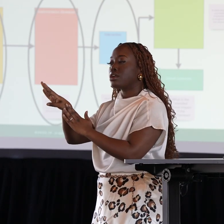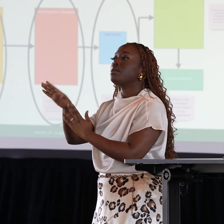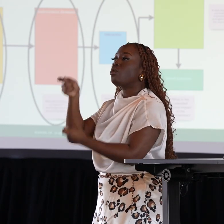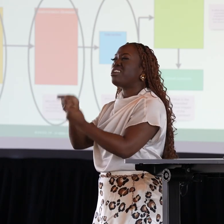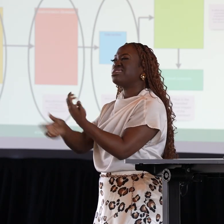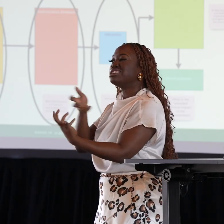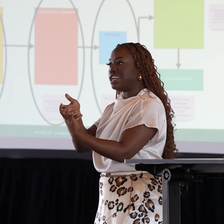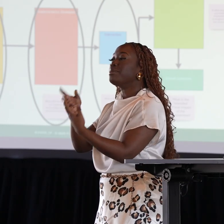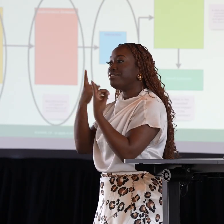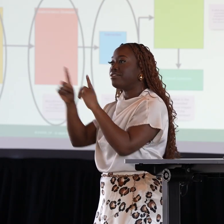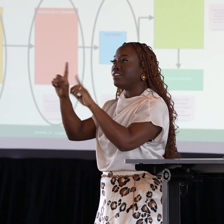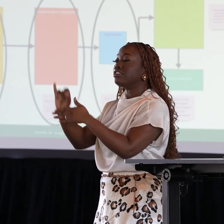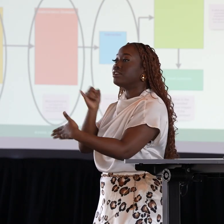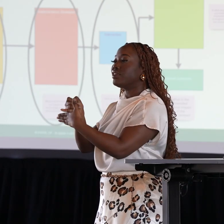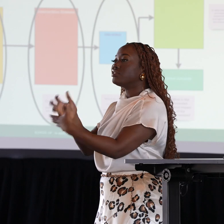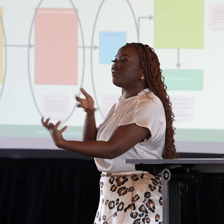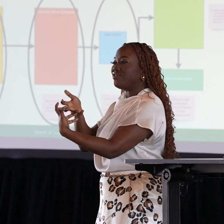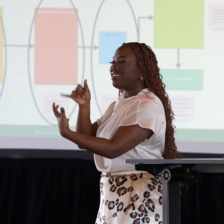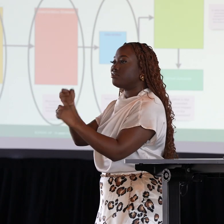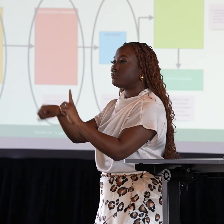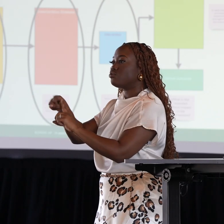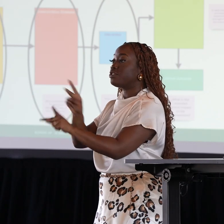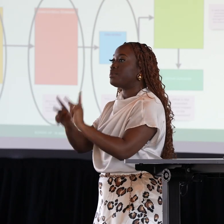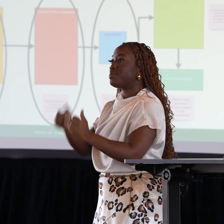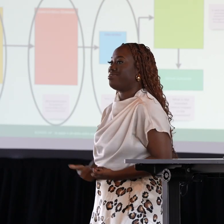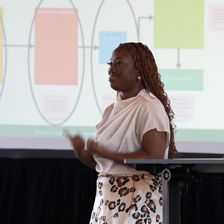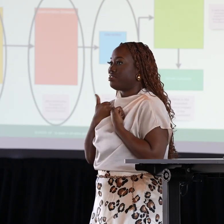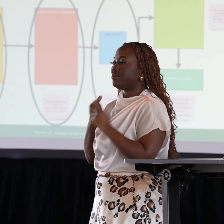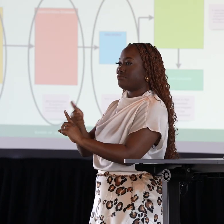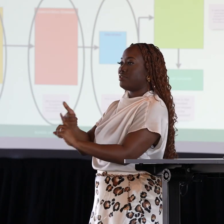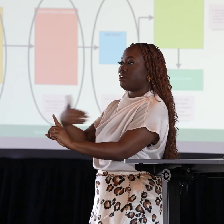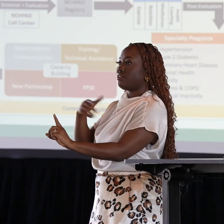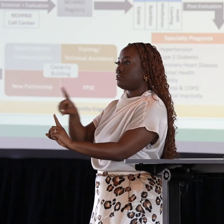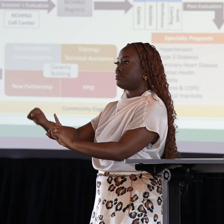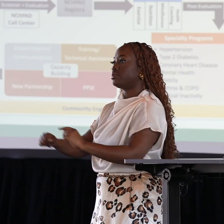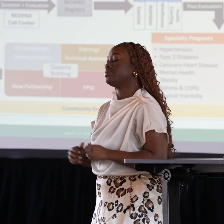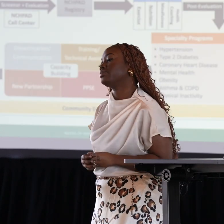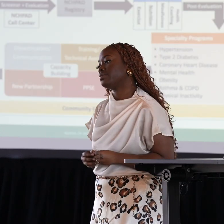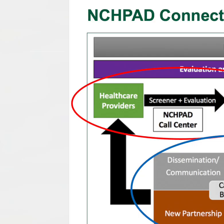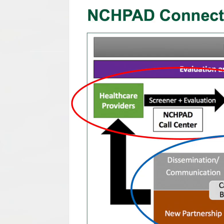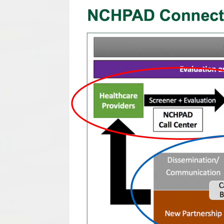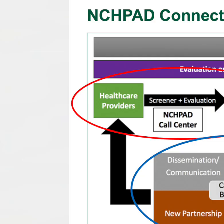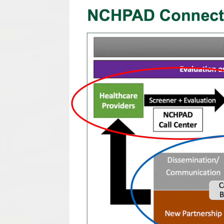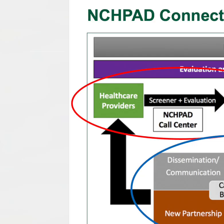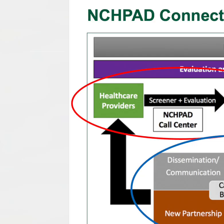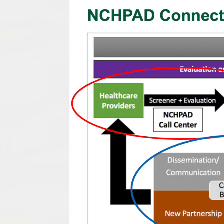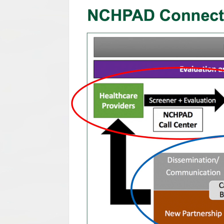effective interventions to fit the circumstances of people living with disabilities? So I'm not going to spend a lot of time